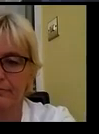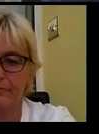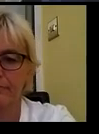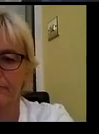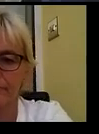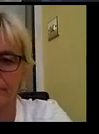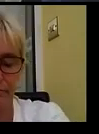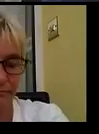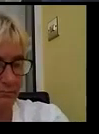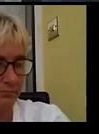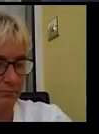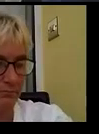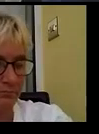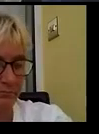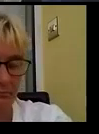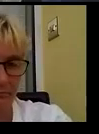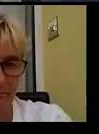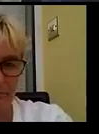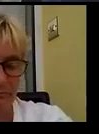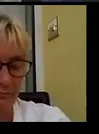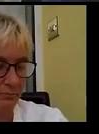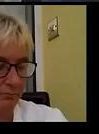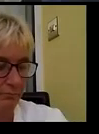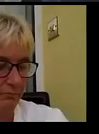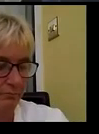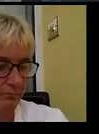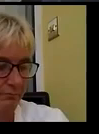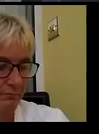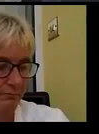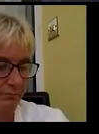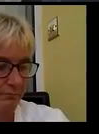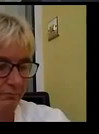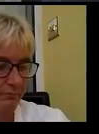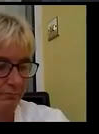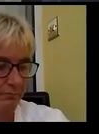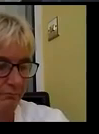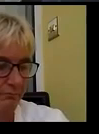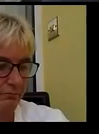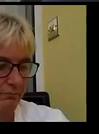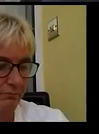will be raising questions as to are they safe and what can the Union do for them